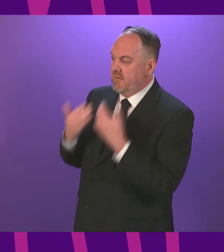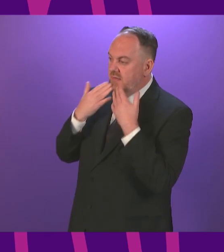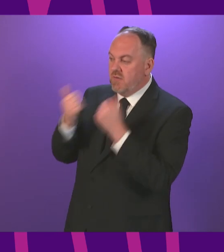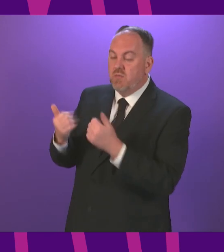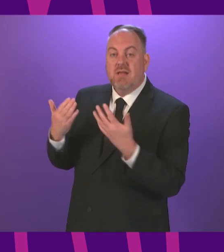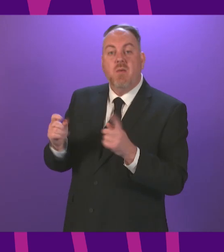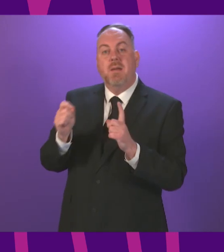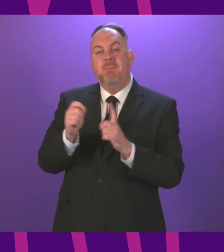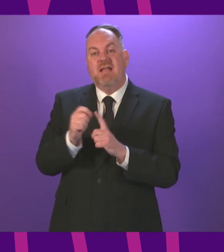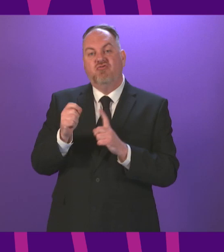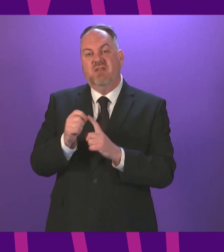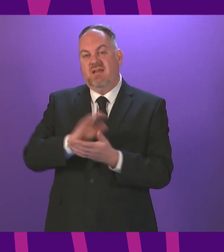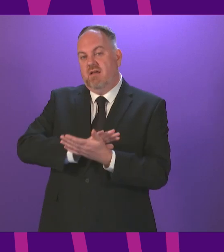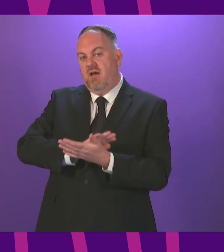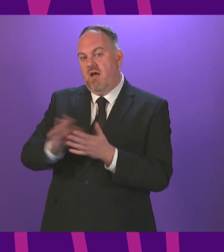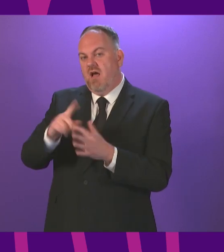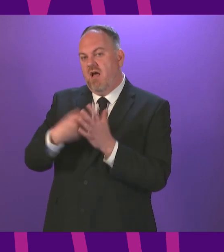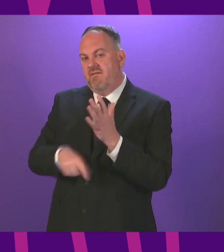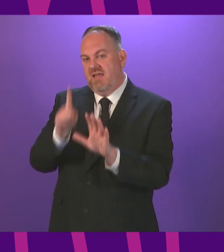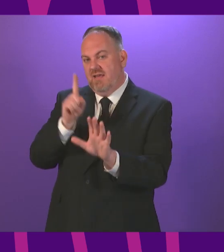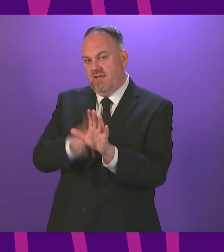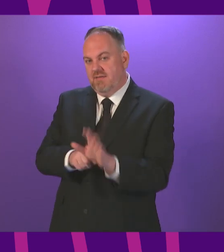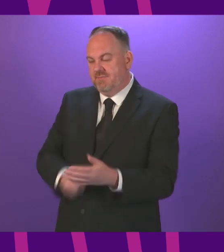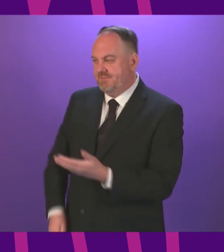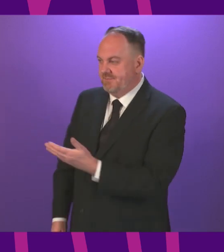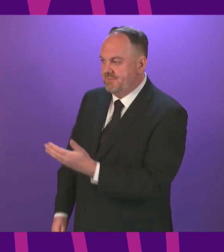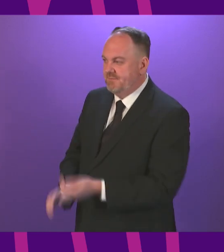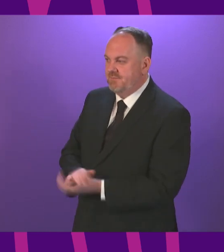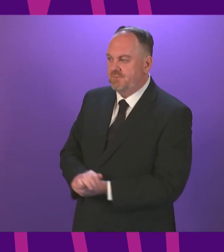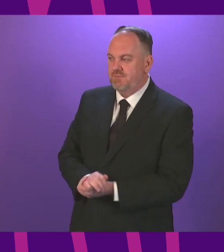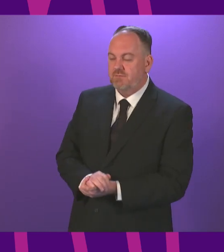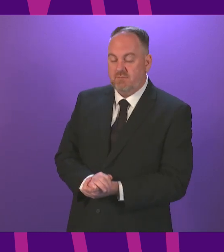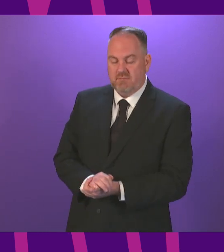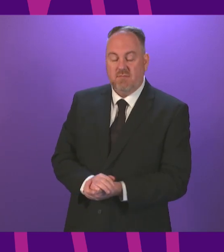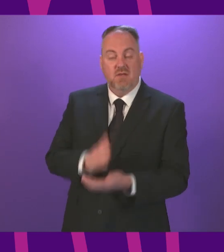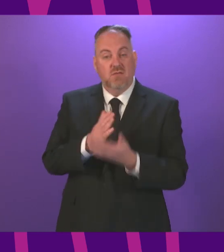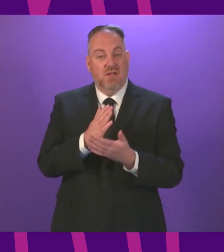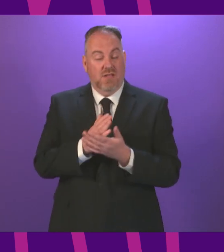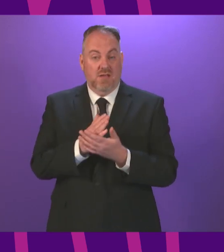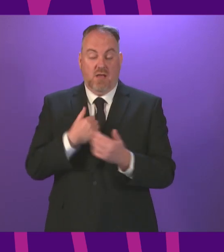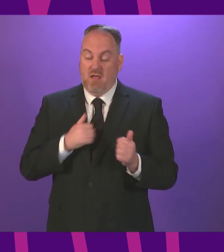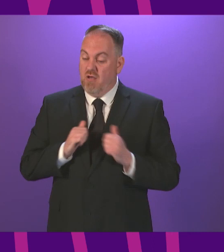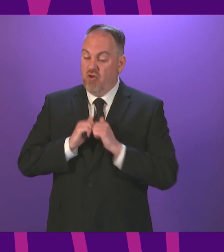Patrick Harvie (Glasgow) (Green) I join the other party leaders in offering my